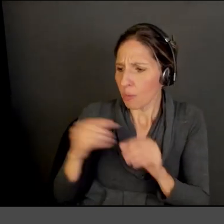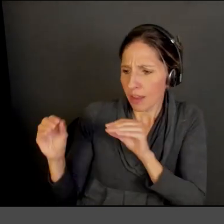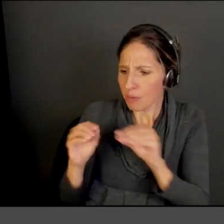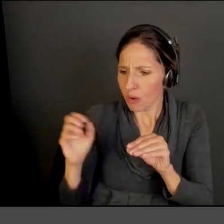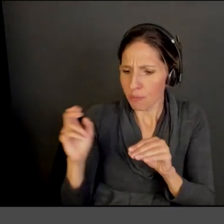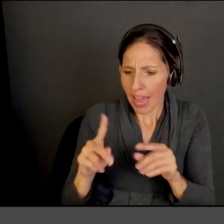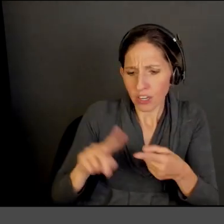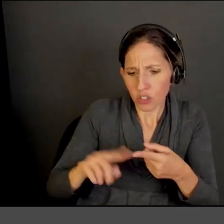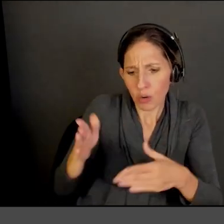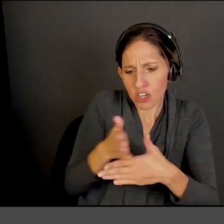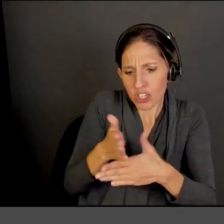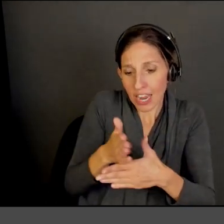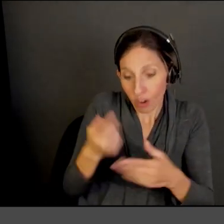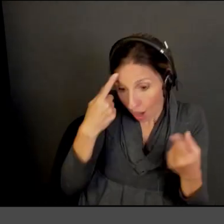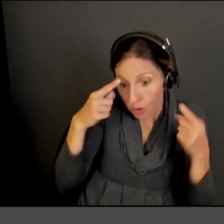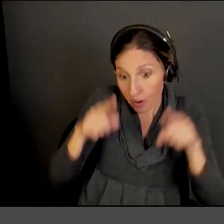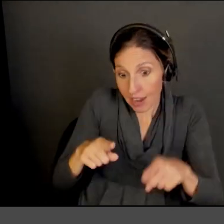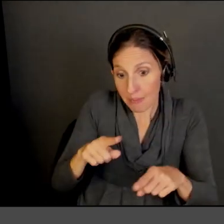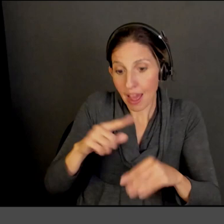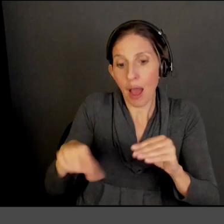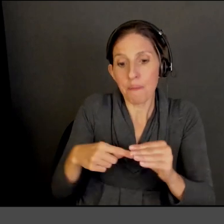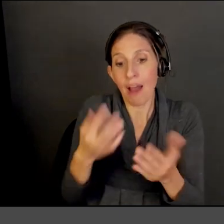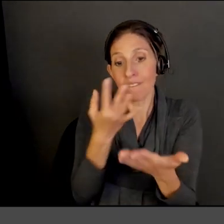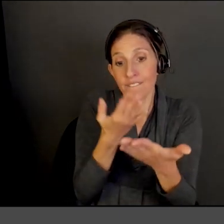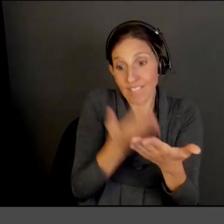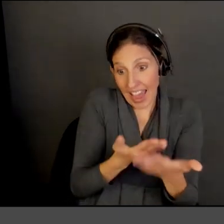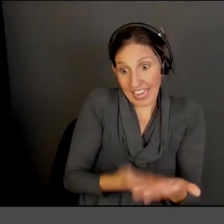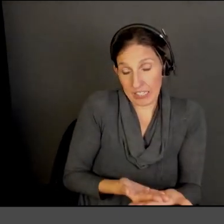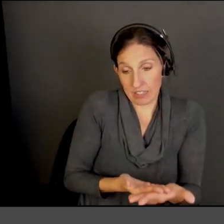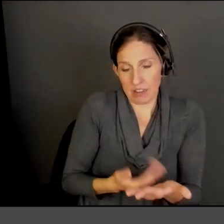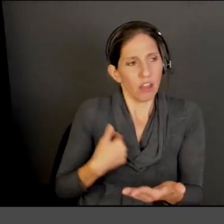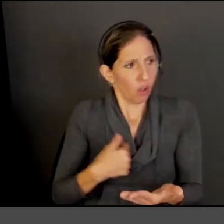WE CAN HAVE DIFFERENT OPINIONS, BUT IF 408 PEOPLE RAN A RACE,